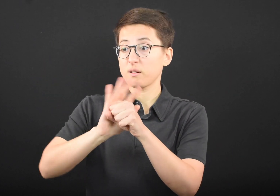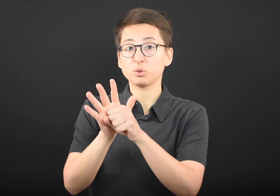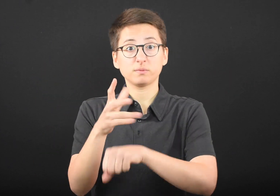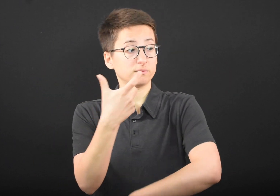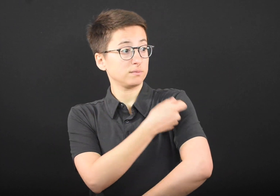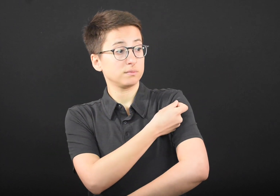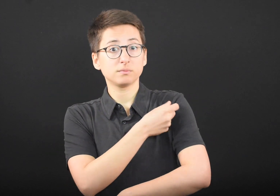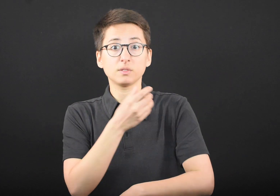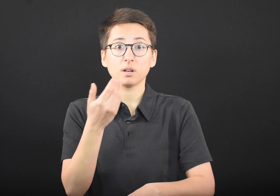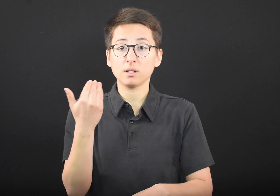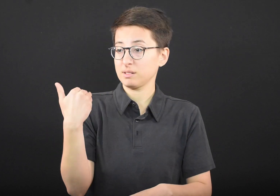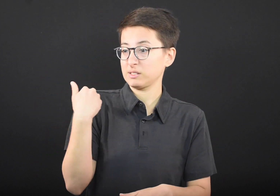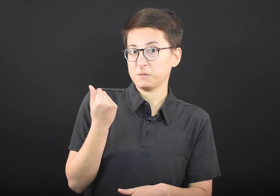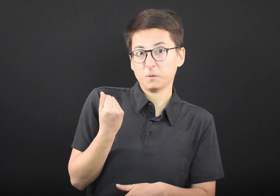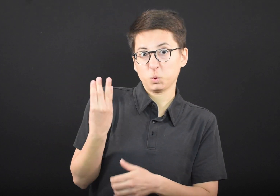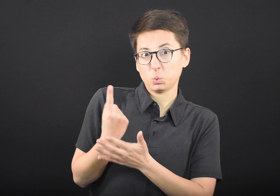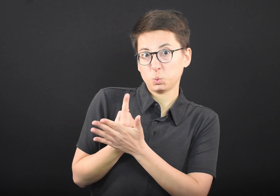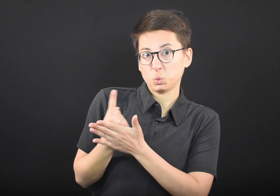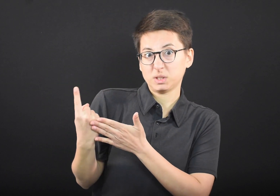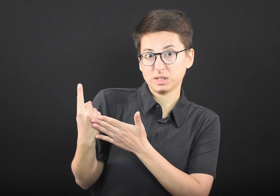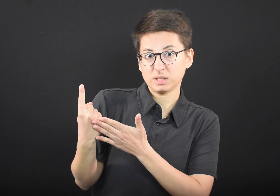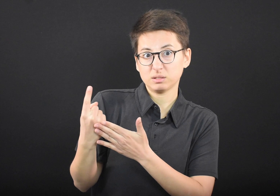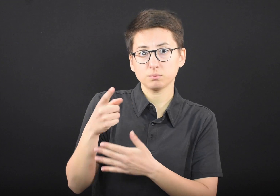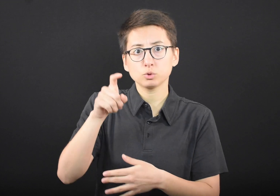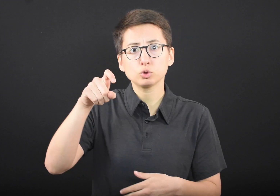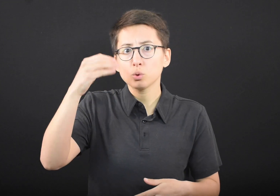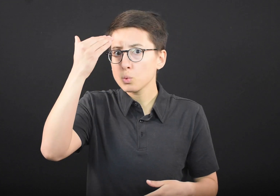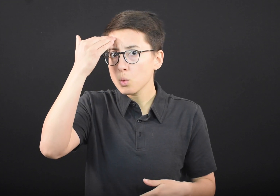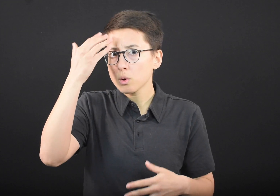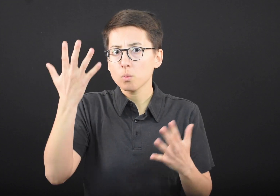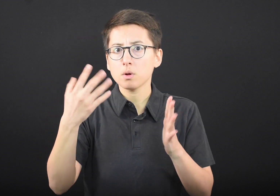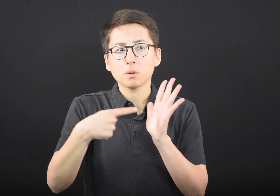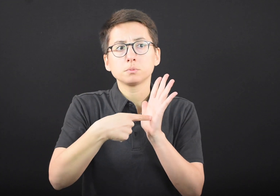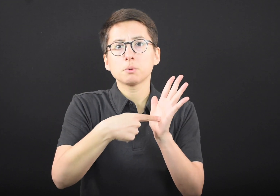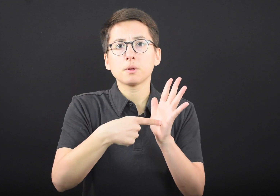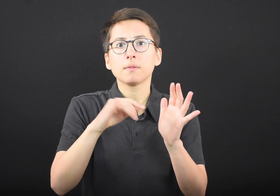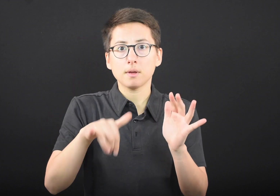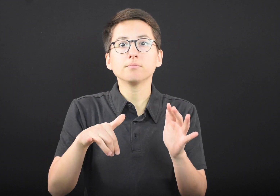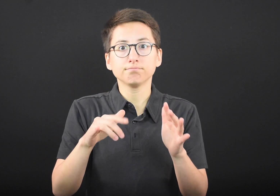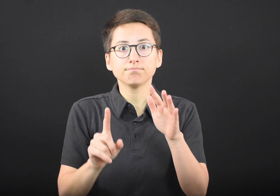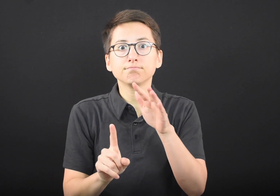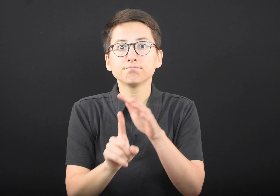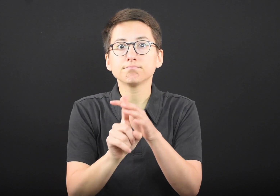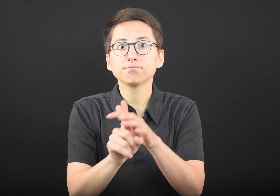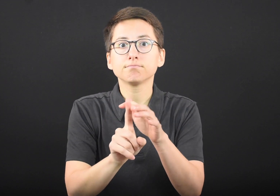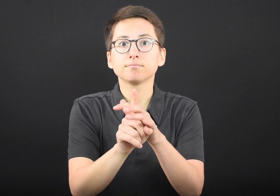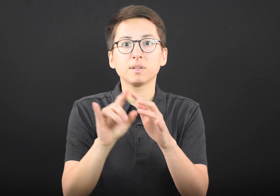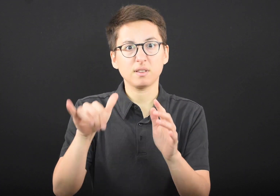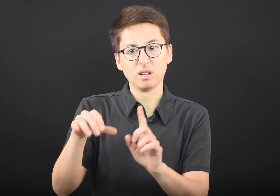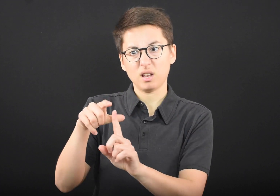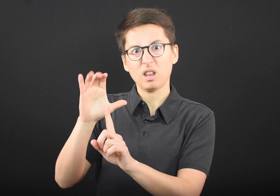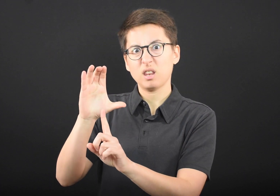COVID-19 vaccine in the last few weeks, you should be aware of symptoms that occur if